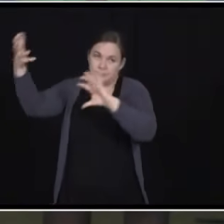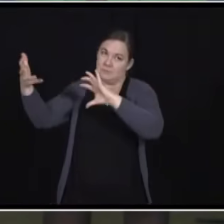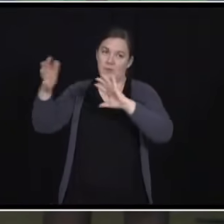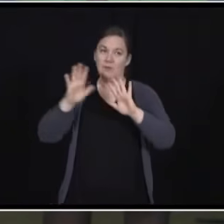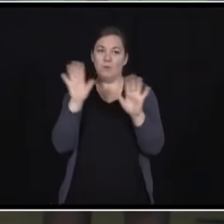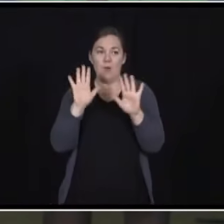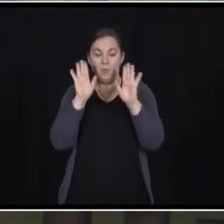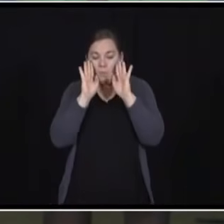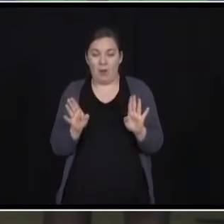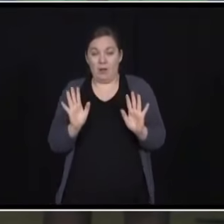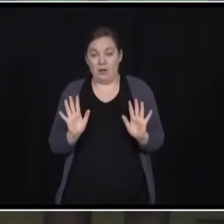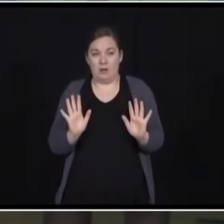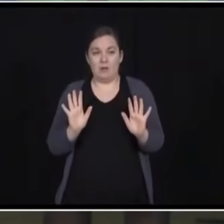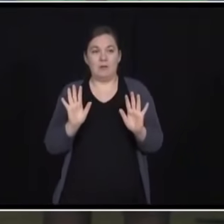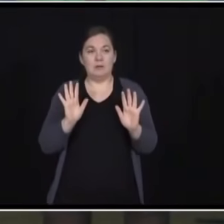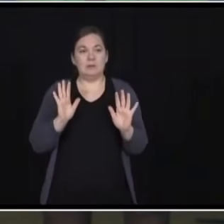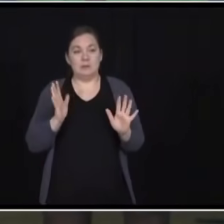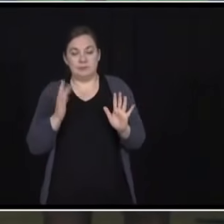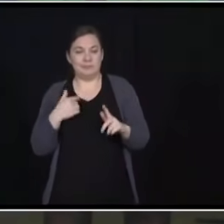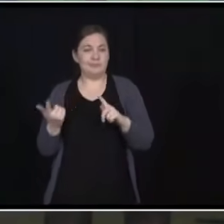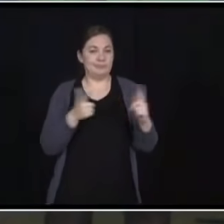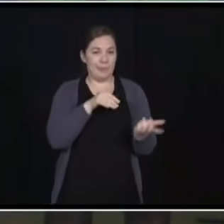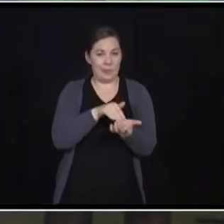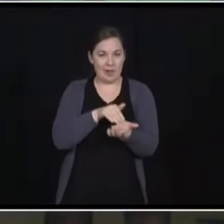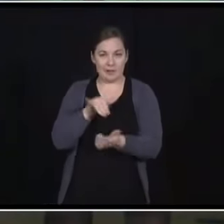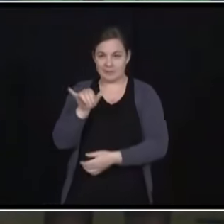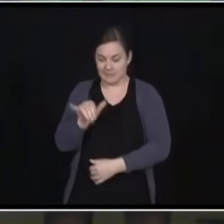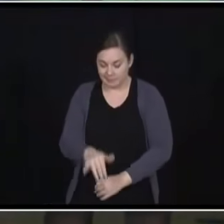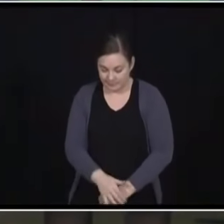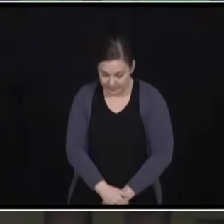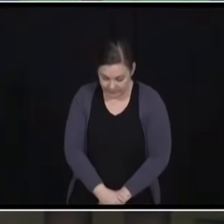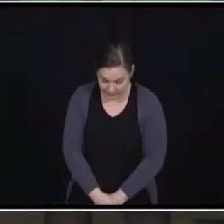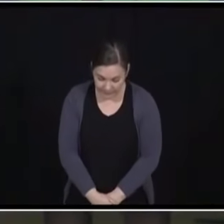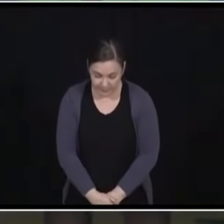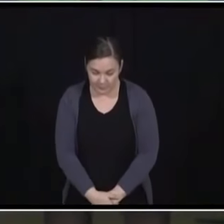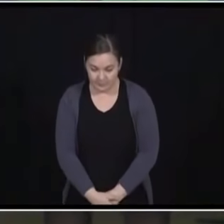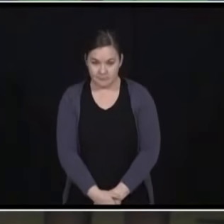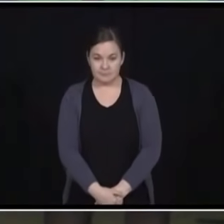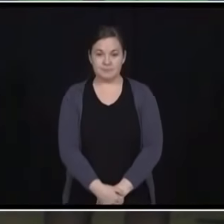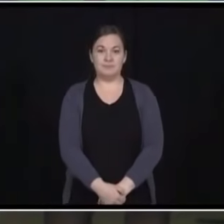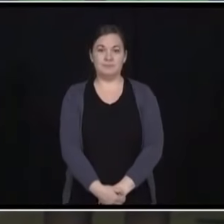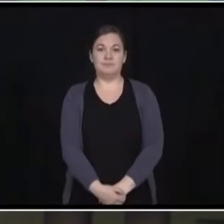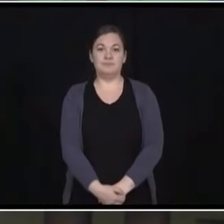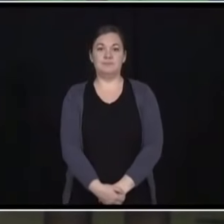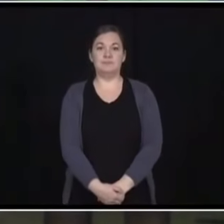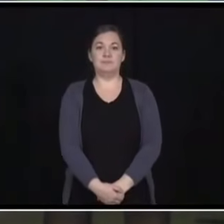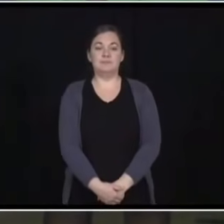thing up, sure as I'm standing here, we would be in a terrible shape. Massive crisis on our hands.